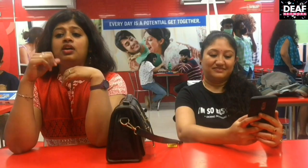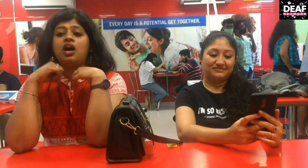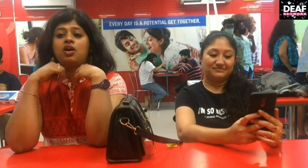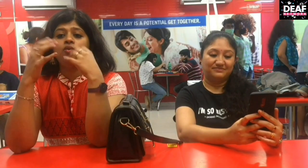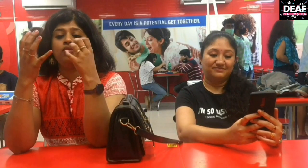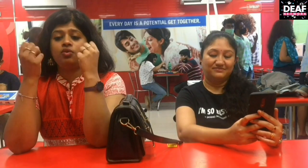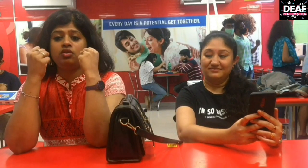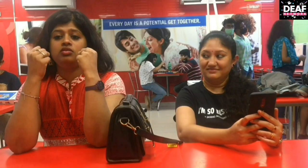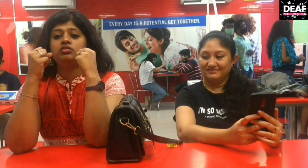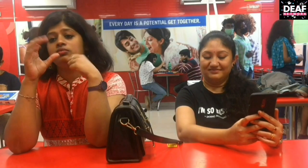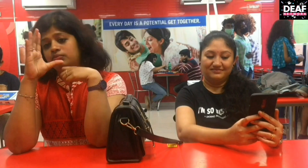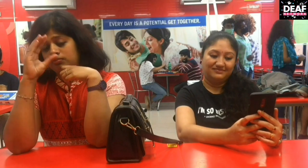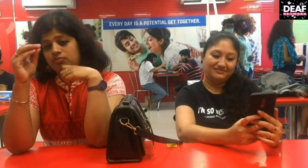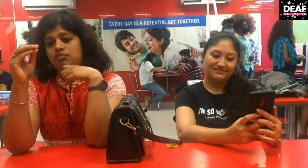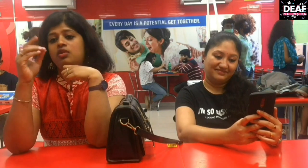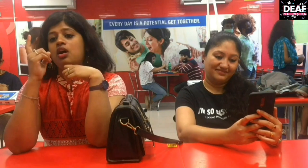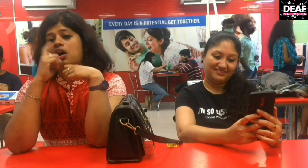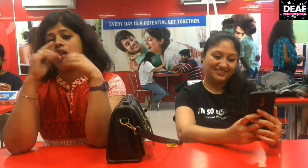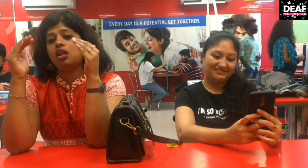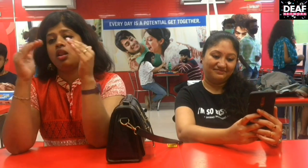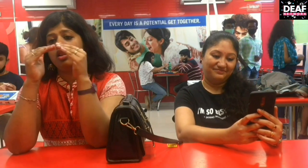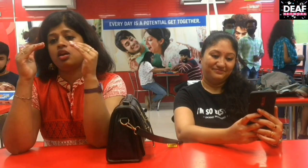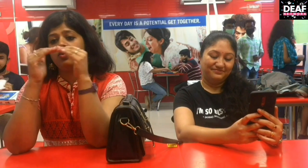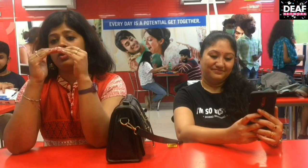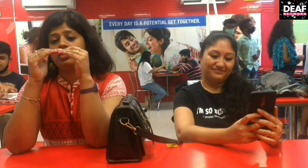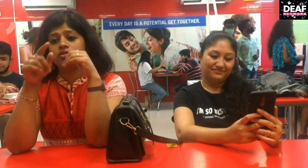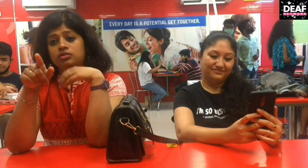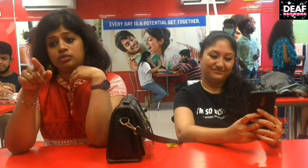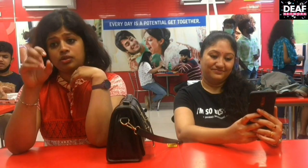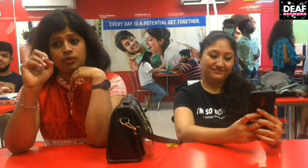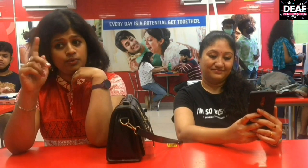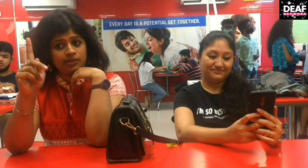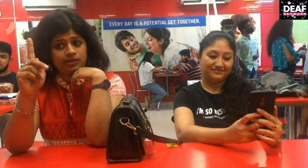I need gender equality,.... You Ok?